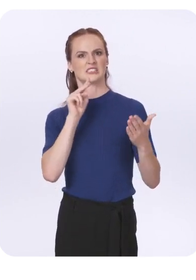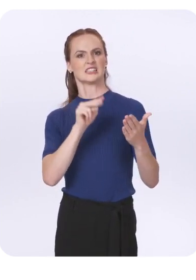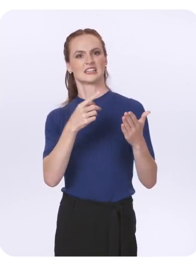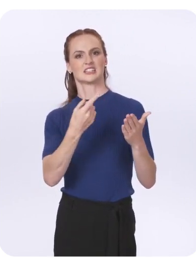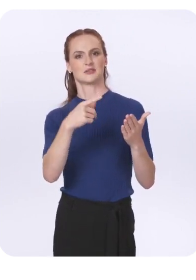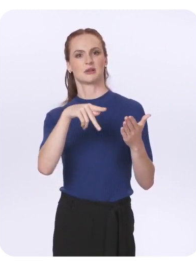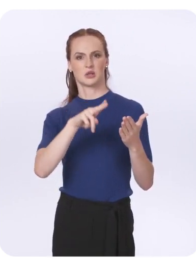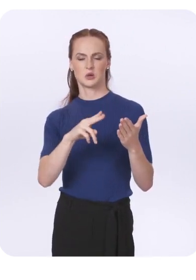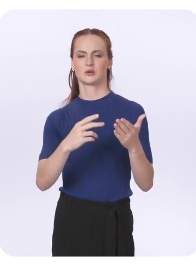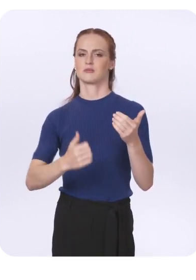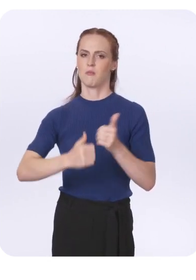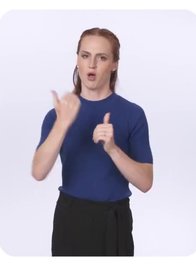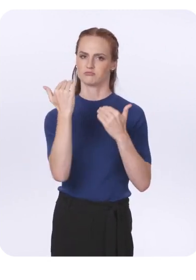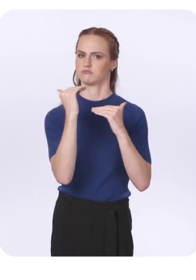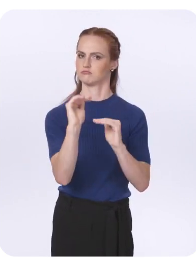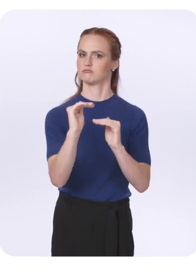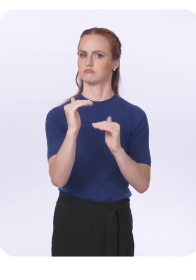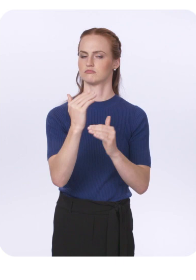that prevents meeting frame rate on the device.